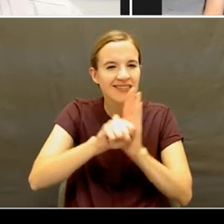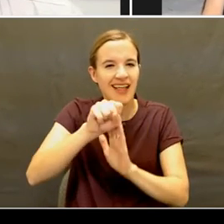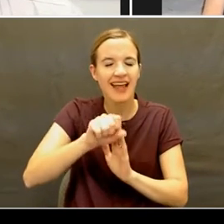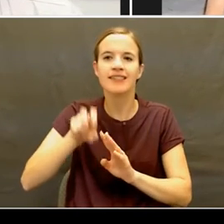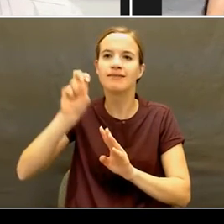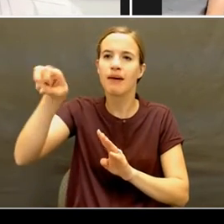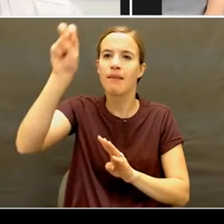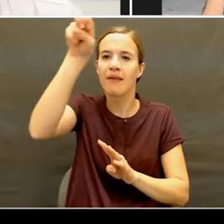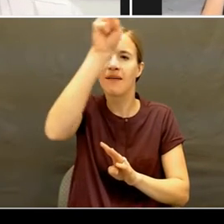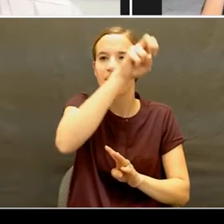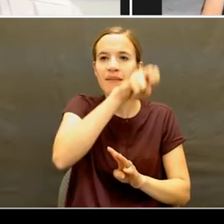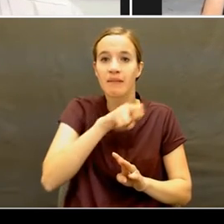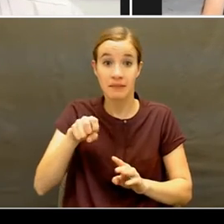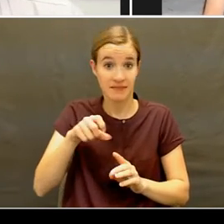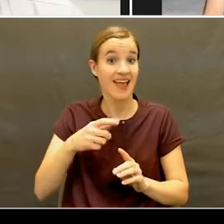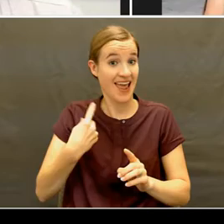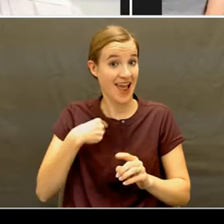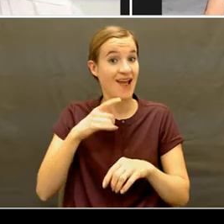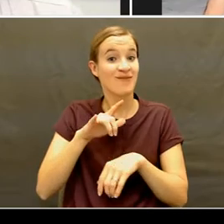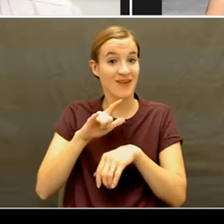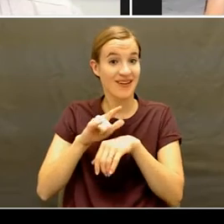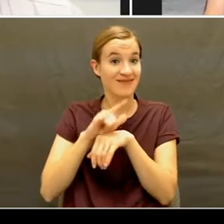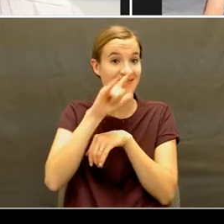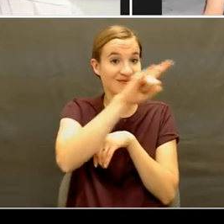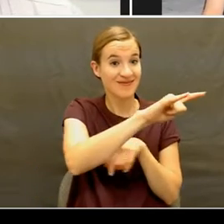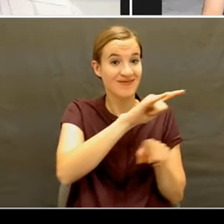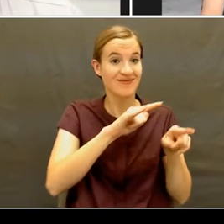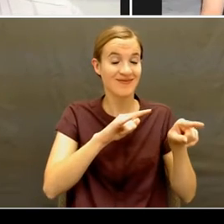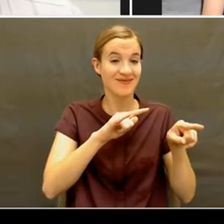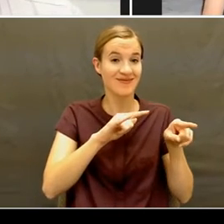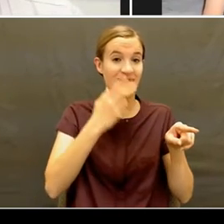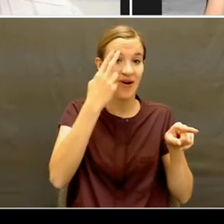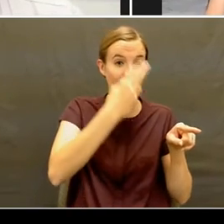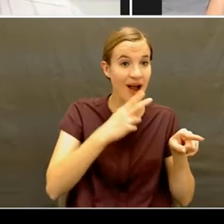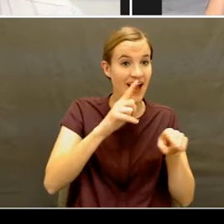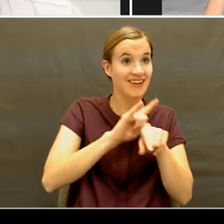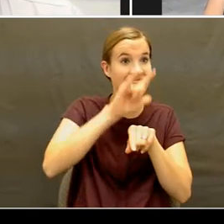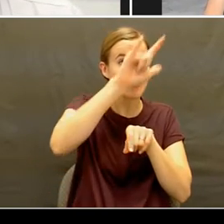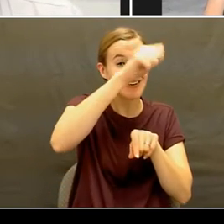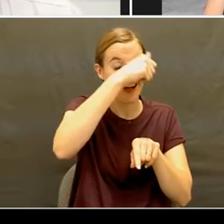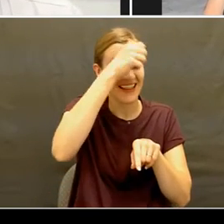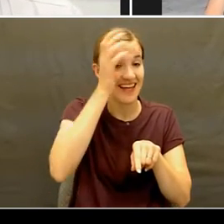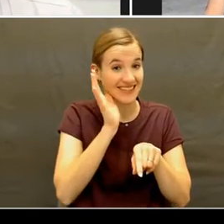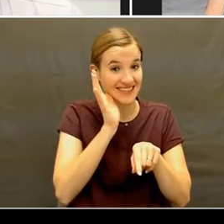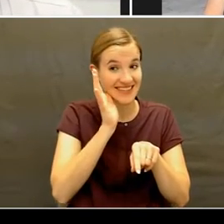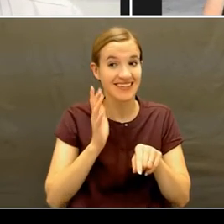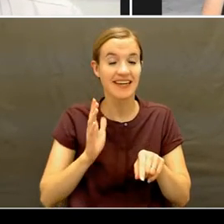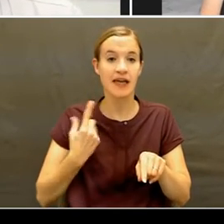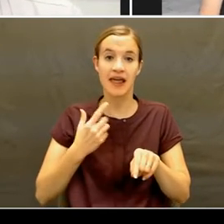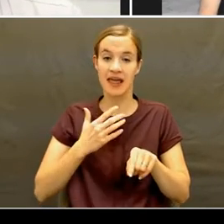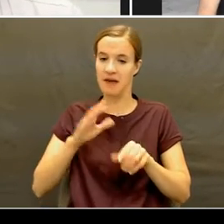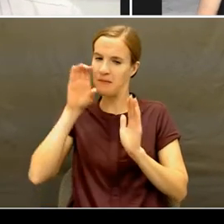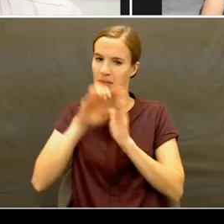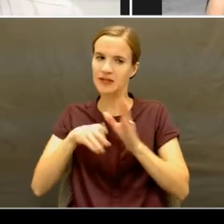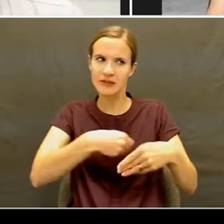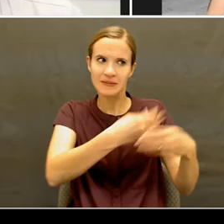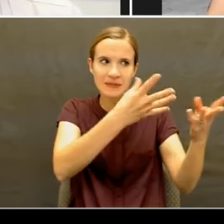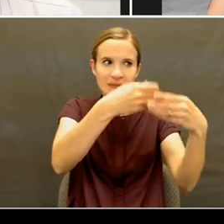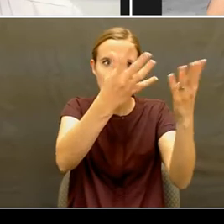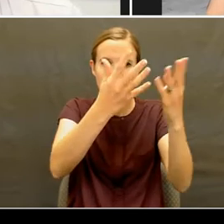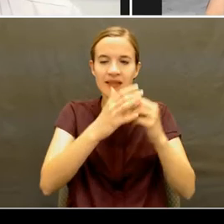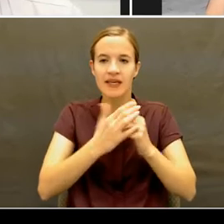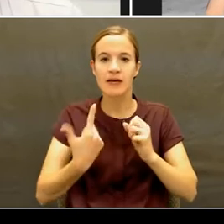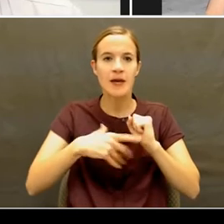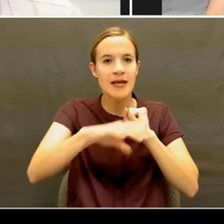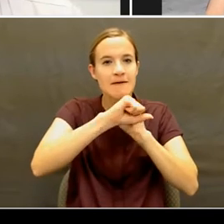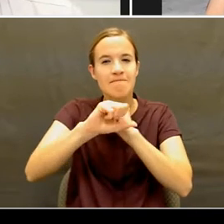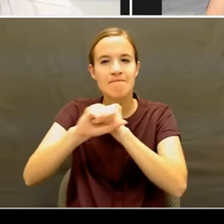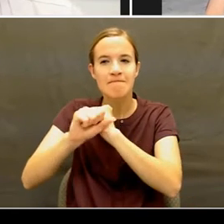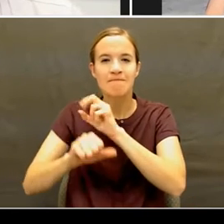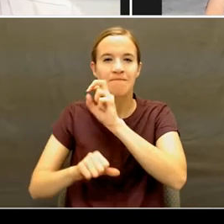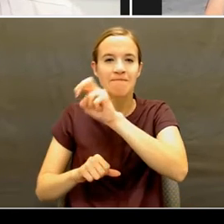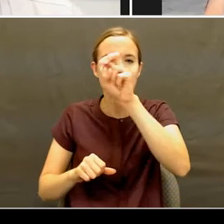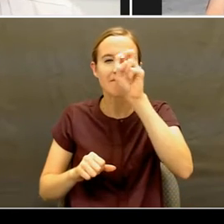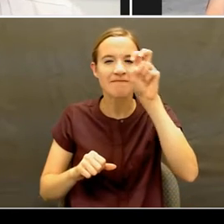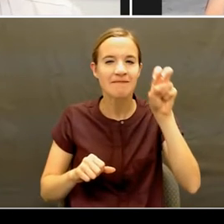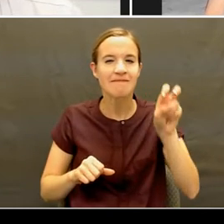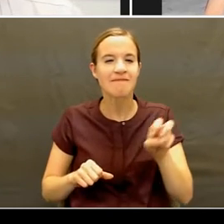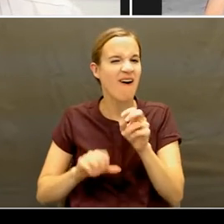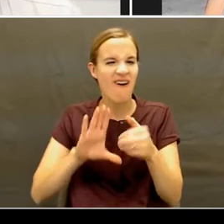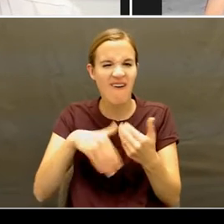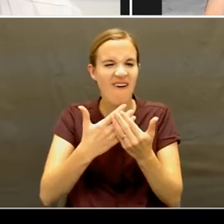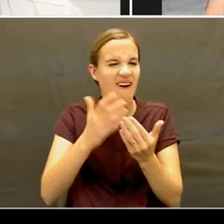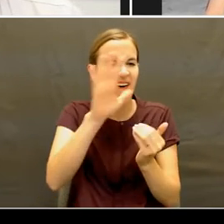and also to Alaska. So we hit every we hit every state, and then it worked. We I mean, there was a